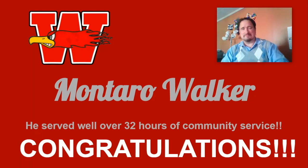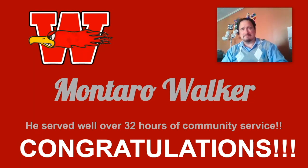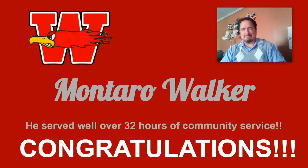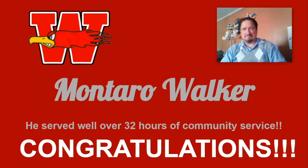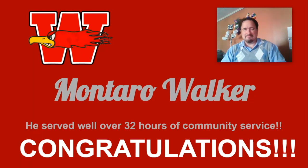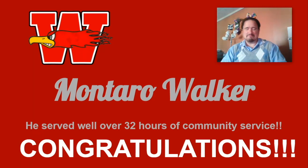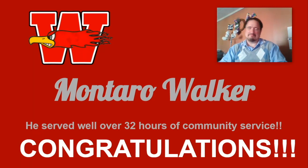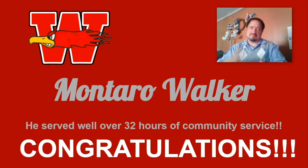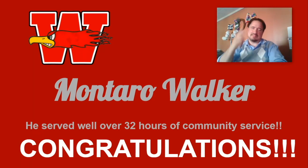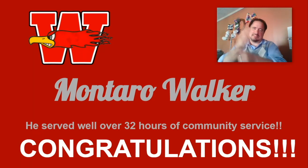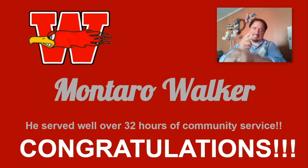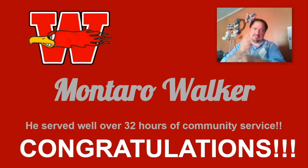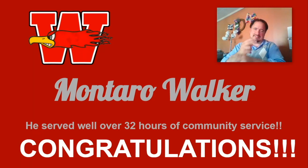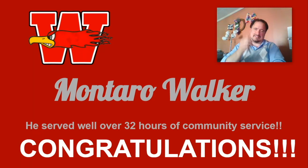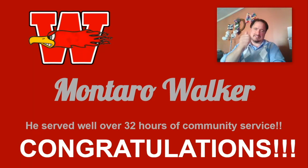Take care. Buh-bye.